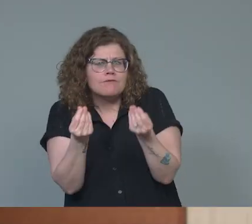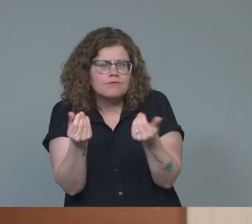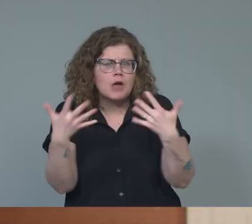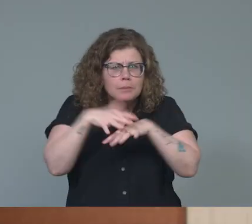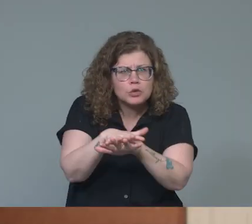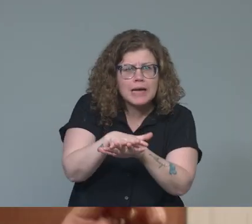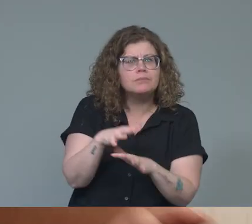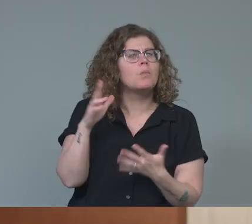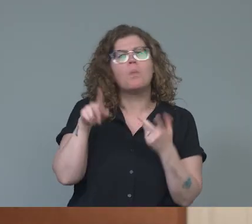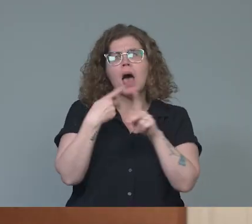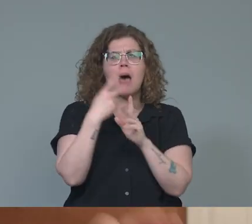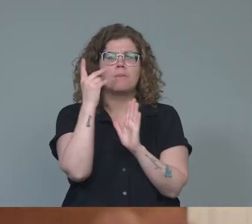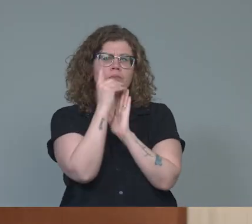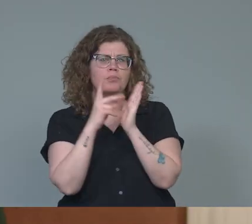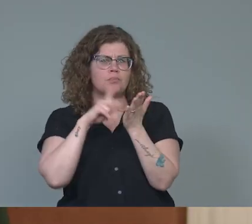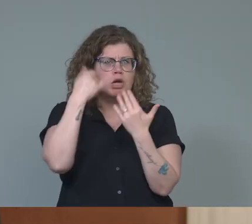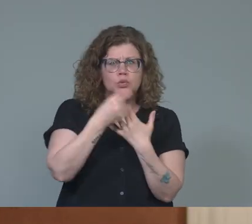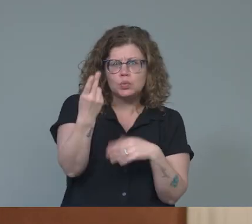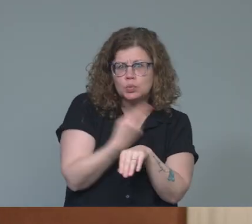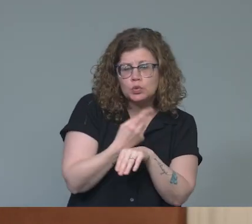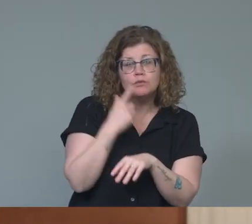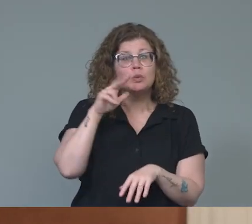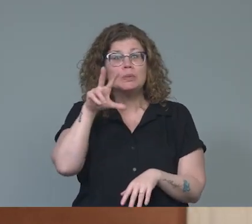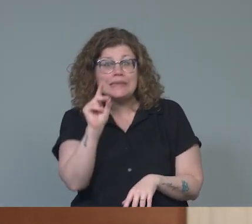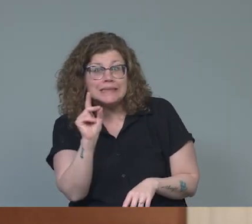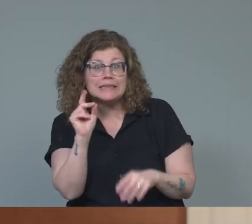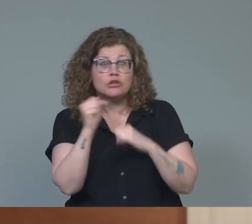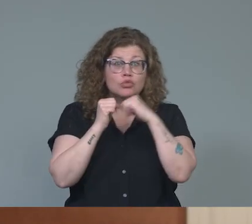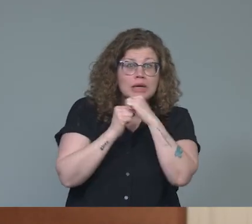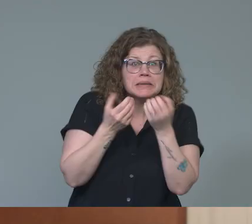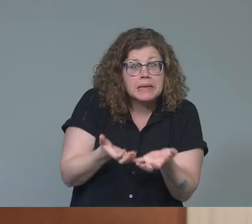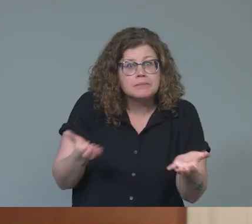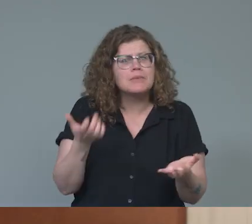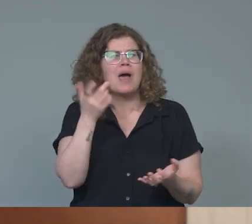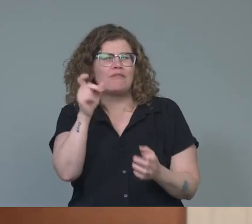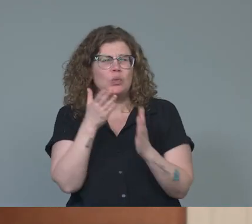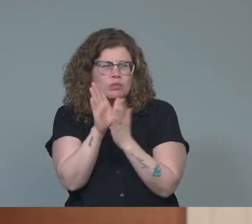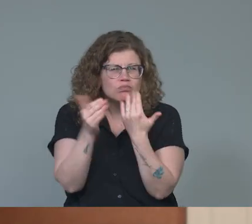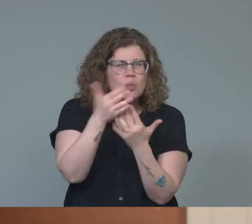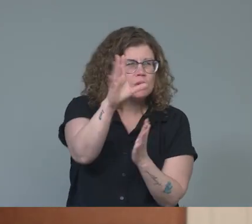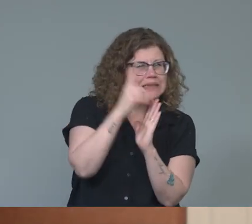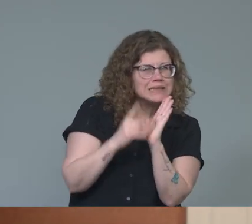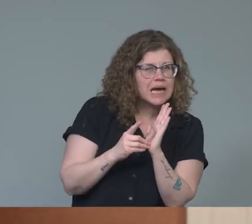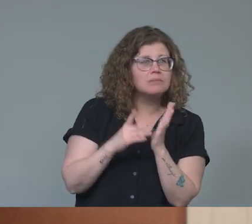Any project that has three-dimensional or structural elements will need to go through a detailed design process. Now, don't get me wrong.